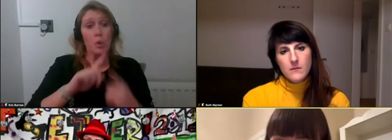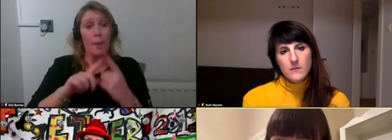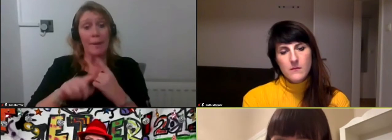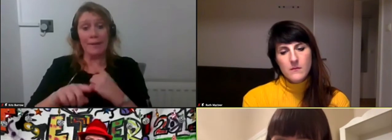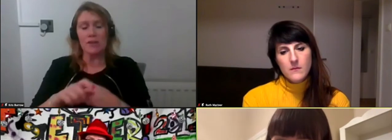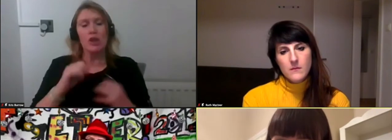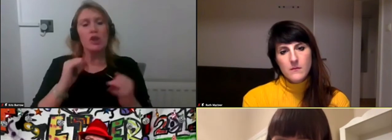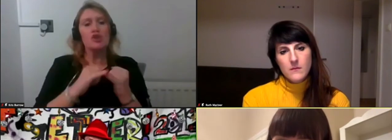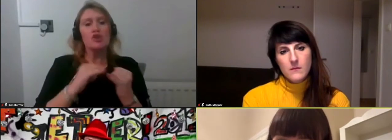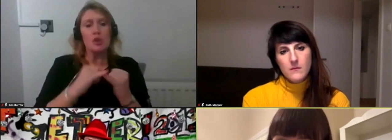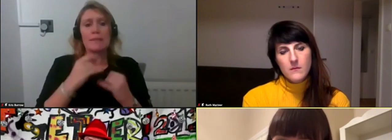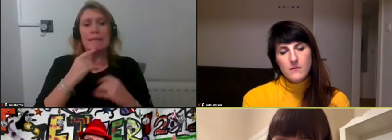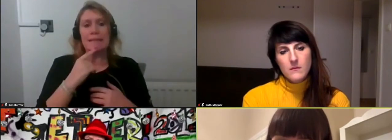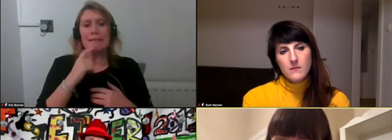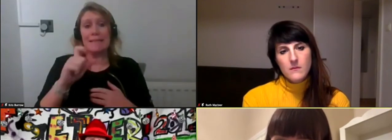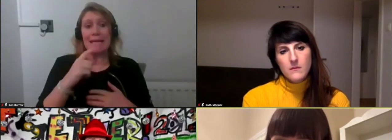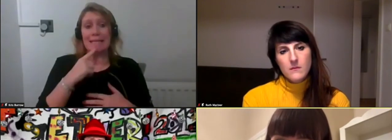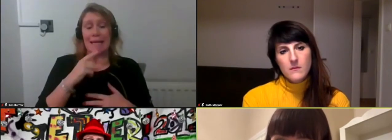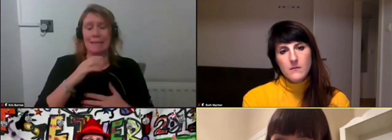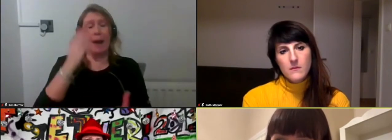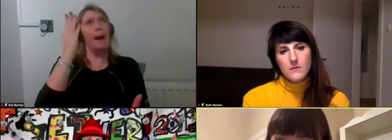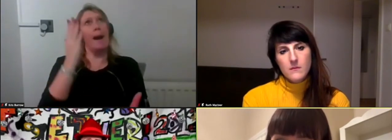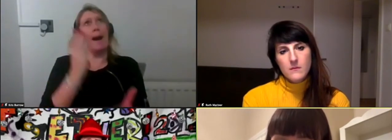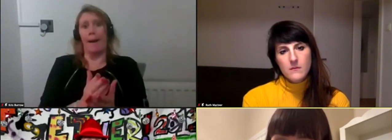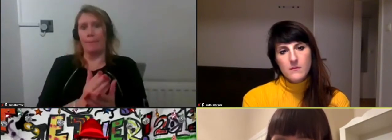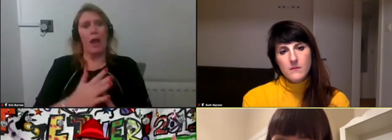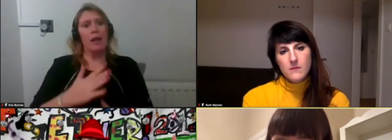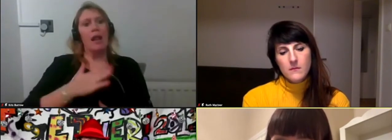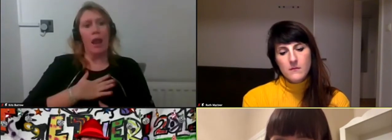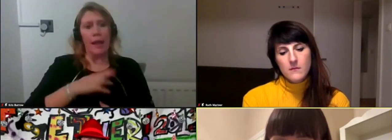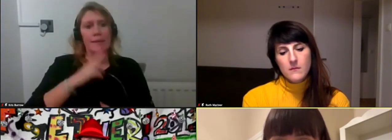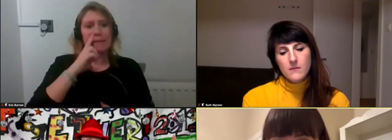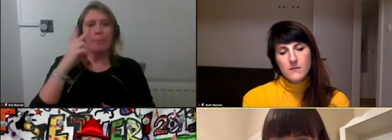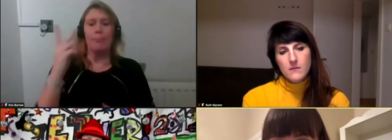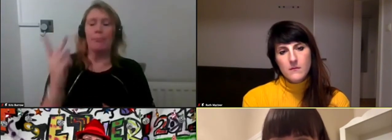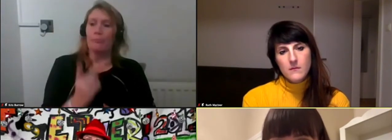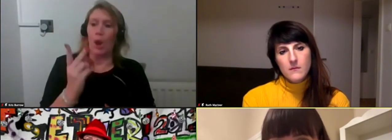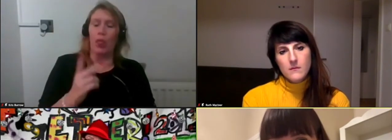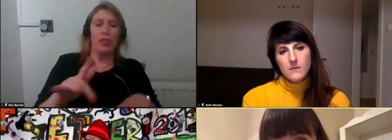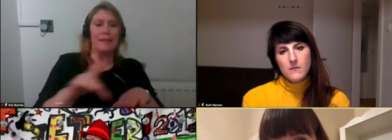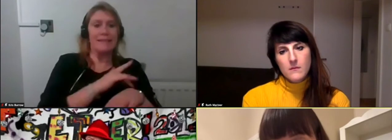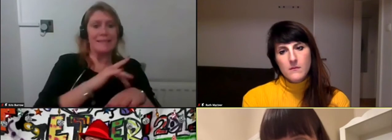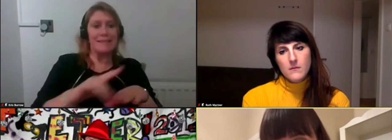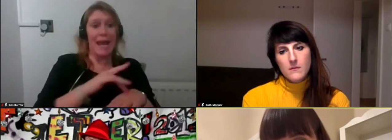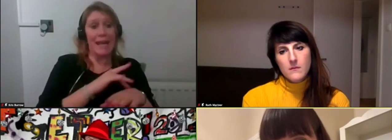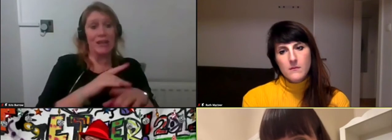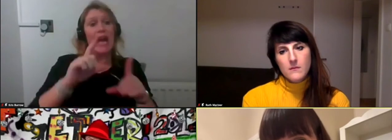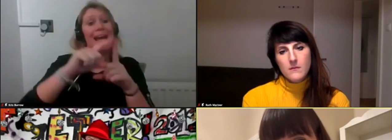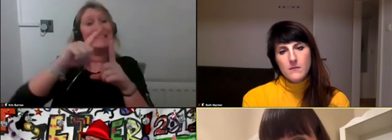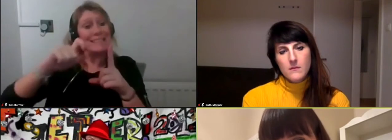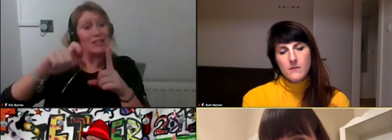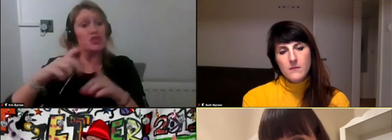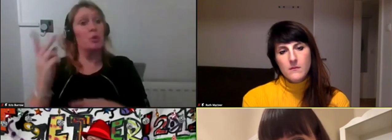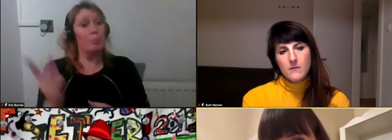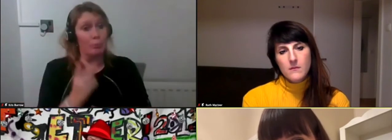"Yes definitely I would like to see both the staged version, and also a digital version they would be different